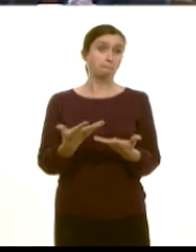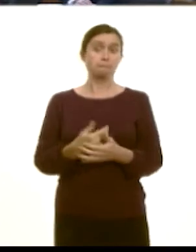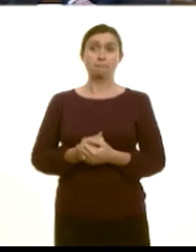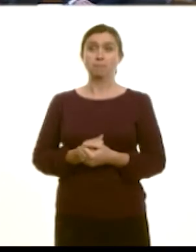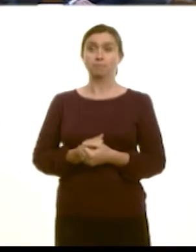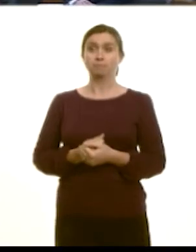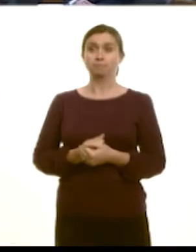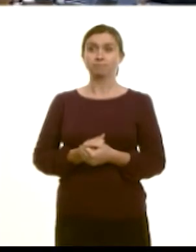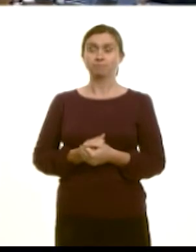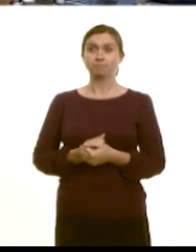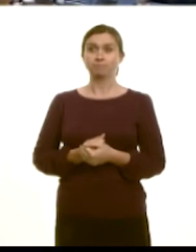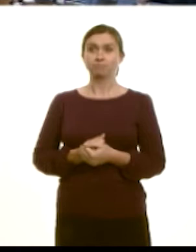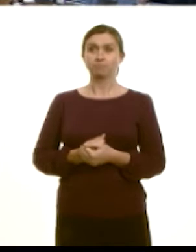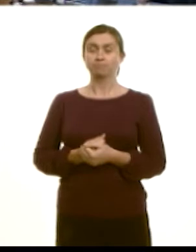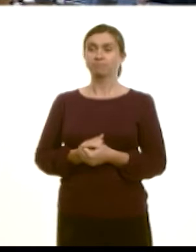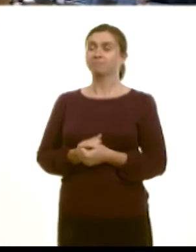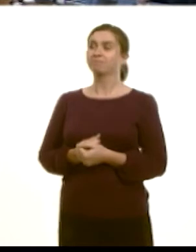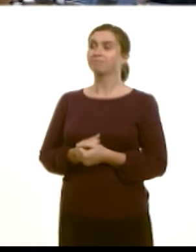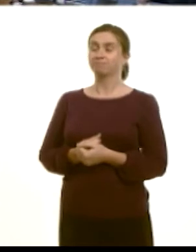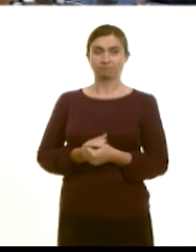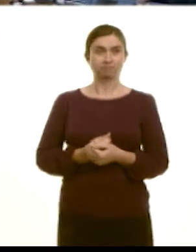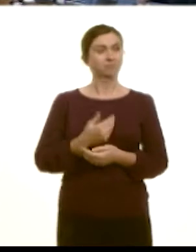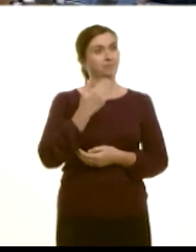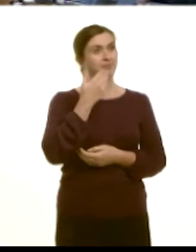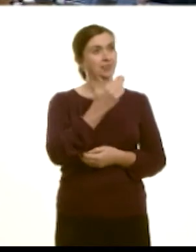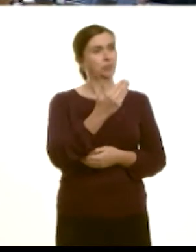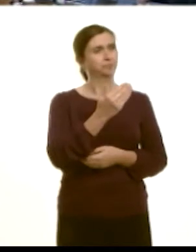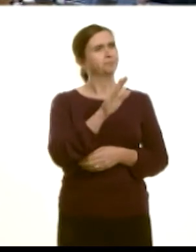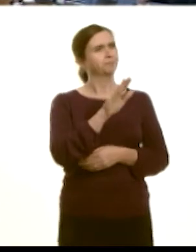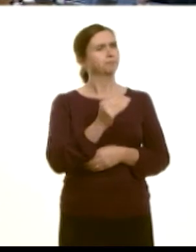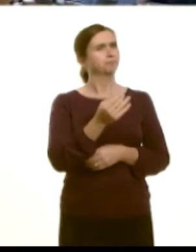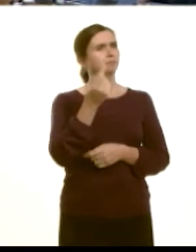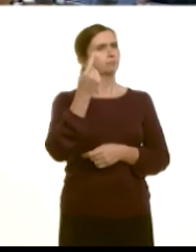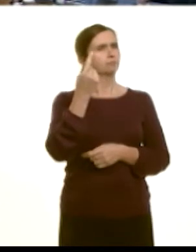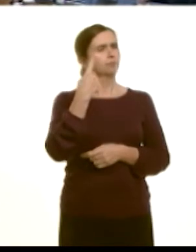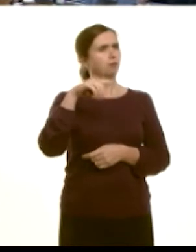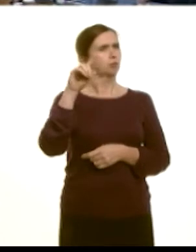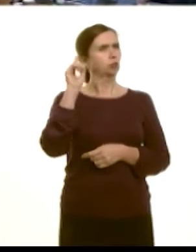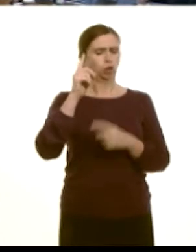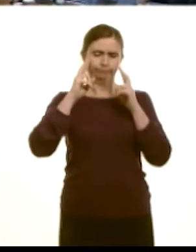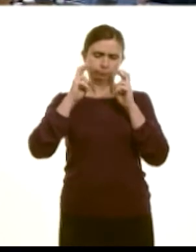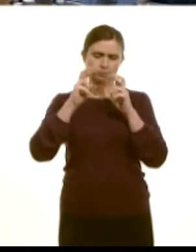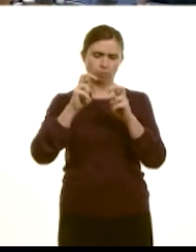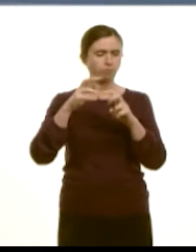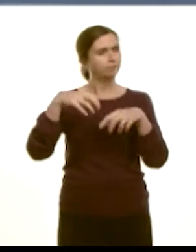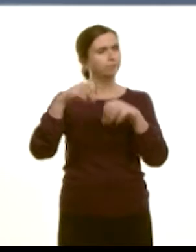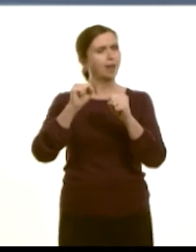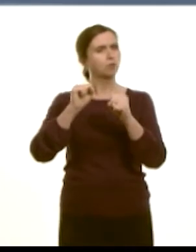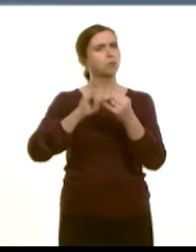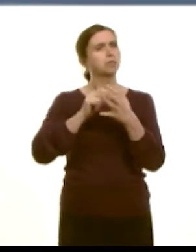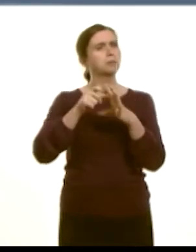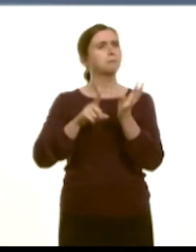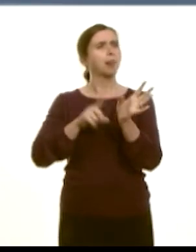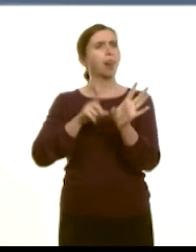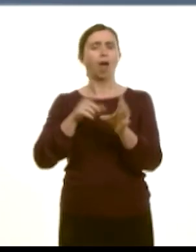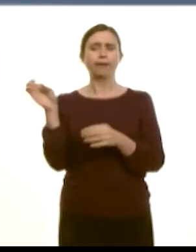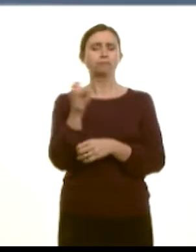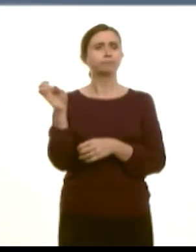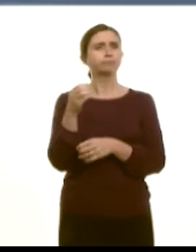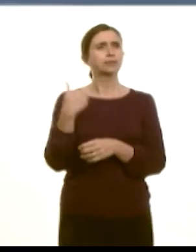Paul Davies: Last year, an inquiry found that supply teachers are paid far less when they